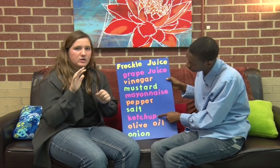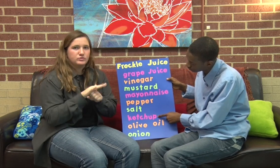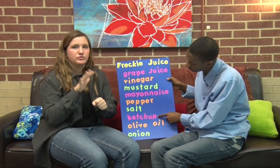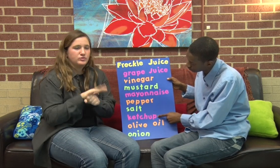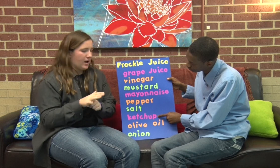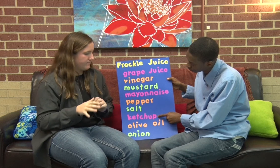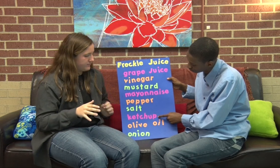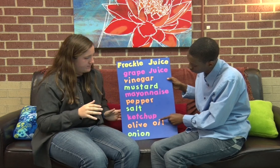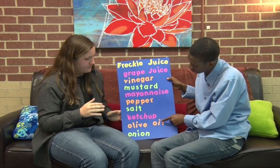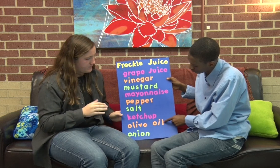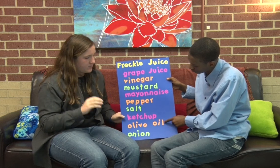ketchup